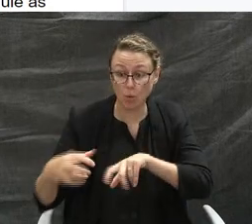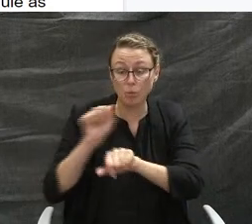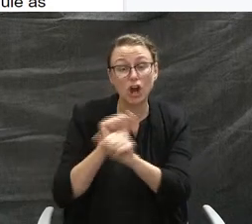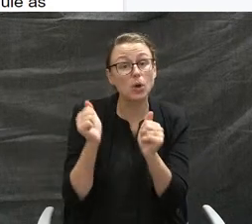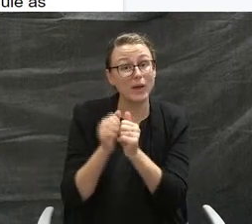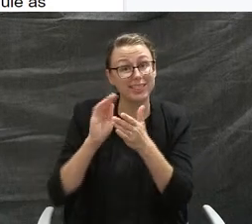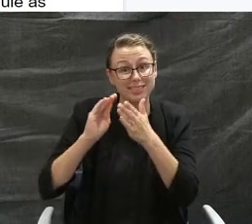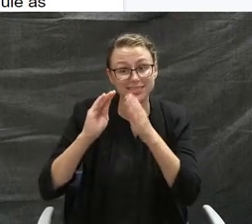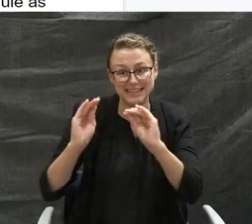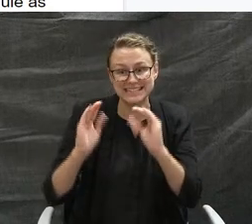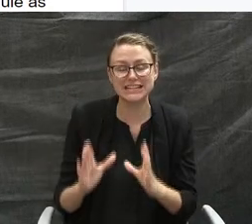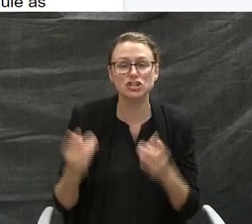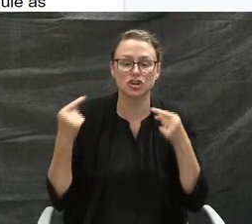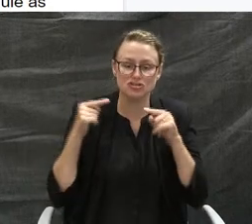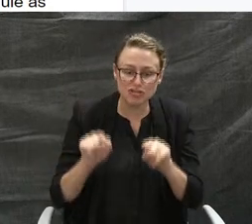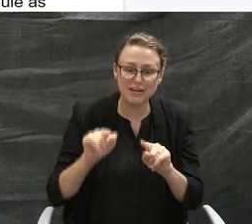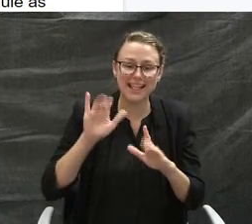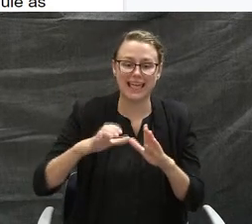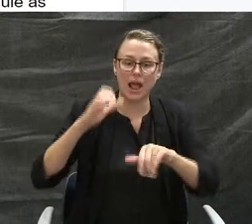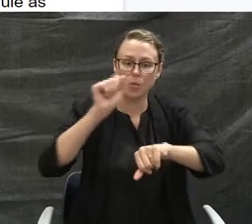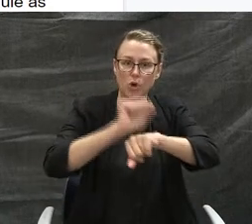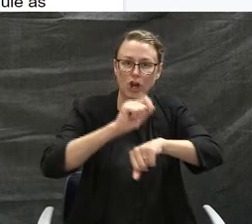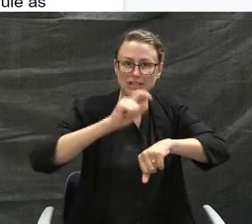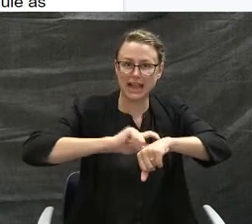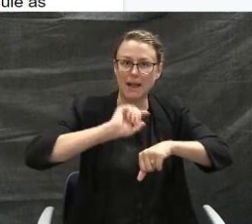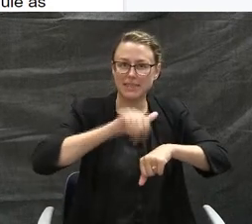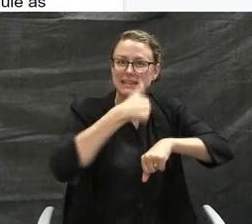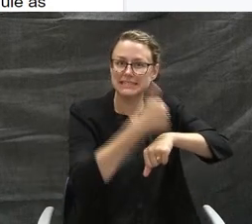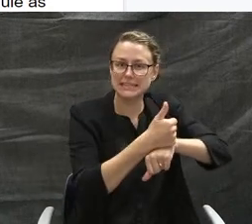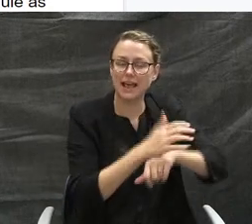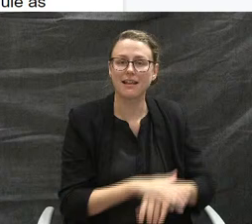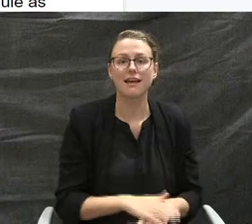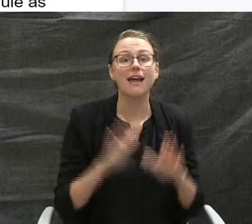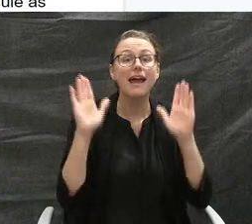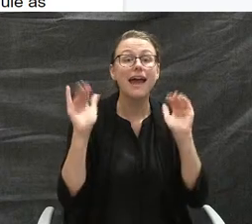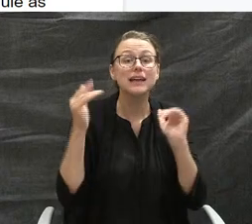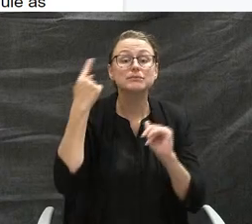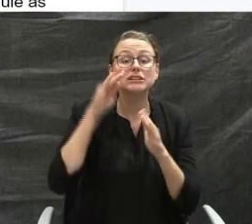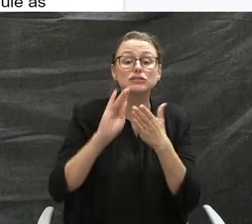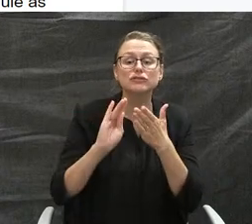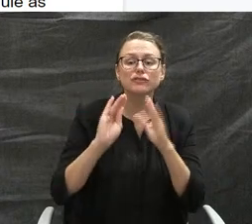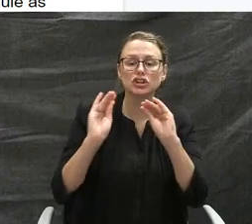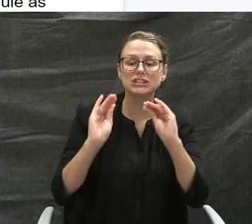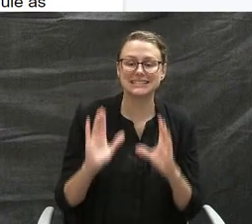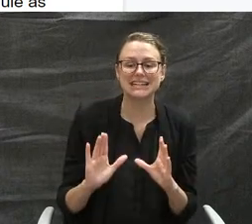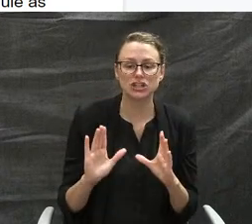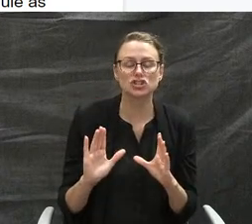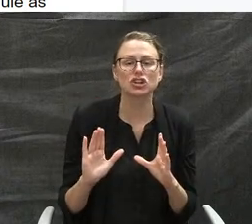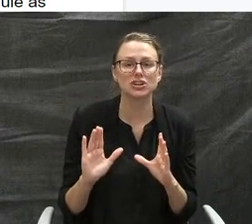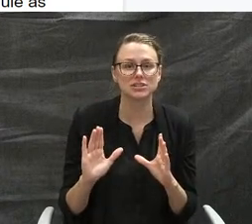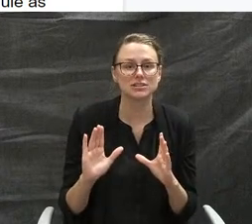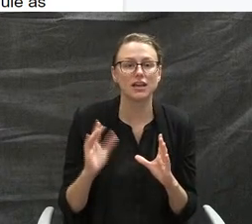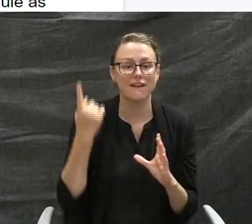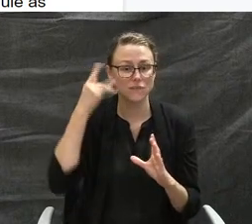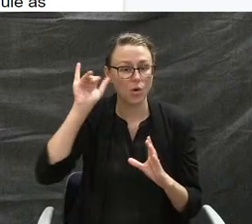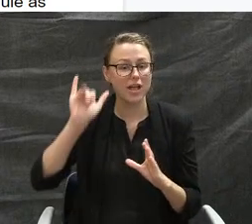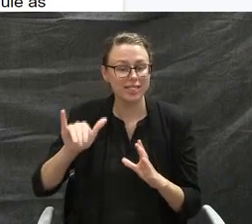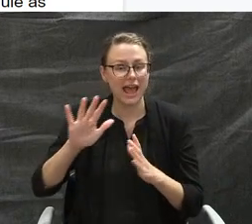work time within the block schedule. Expectations for teachers during the out of school time are kind of as follow established office hours